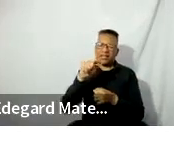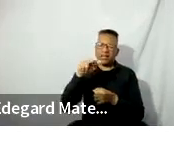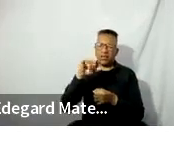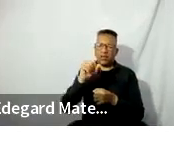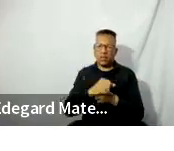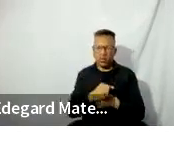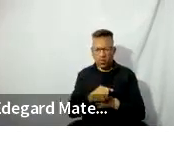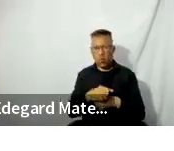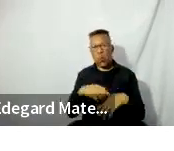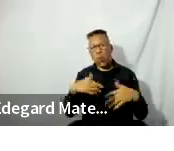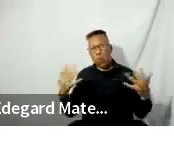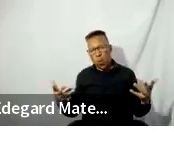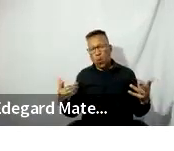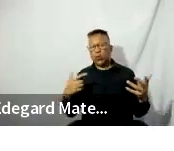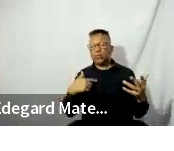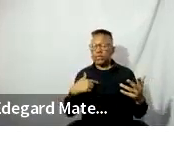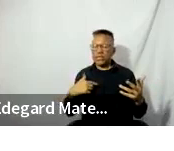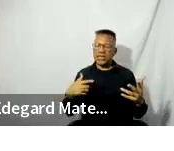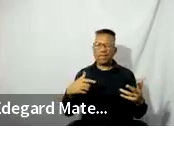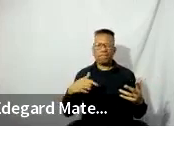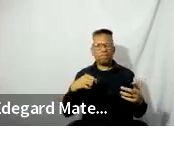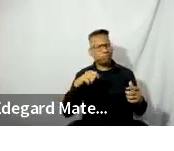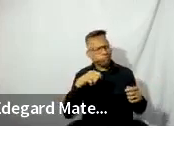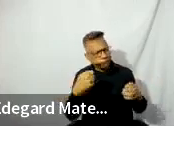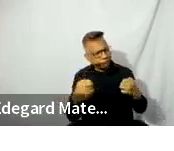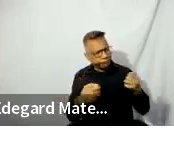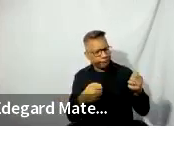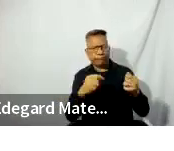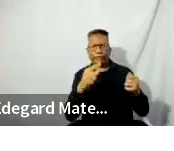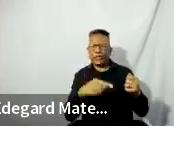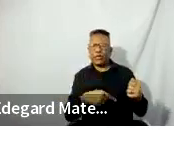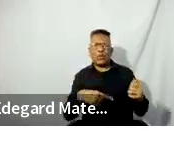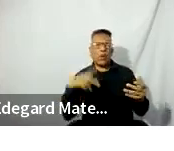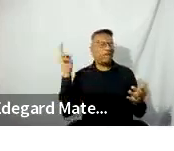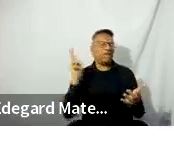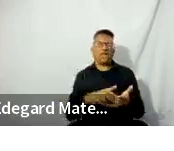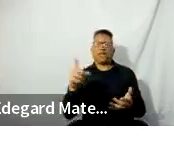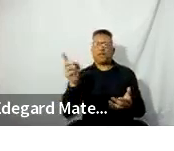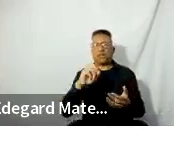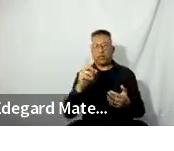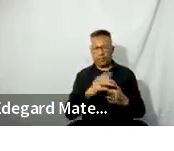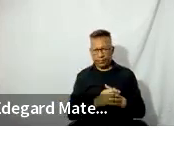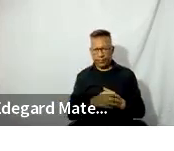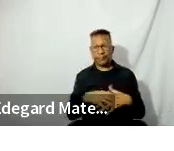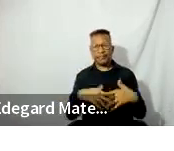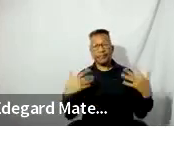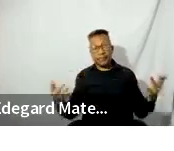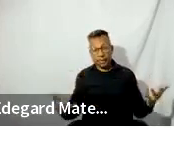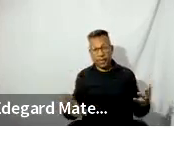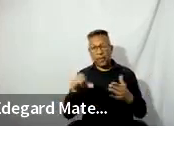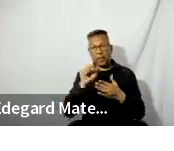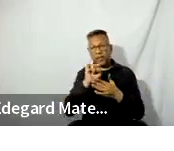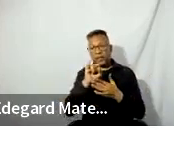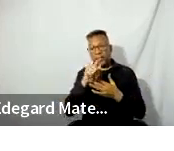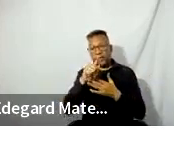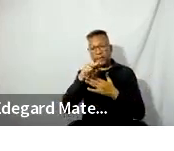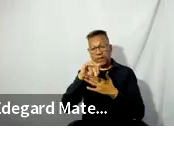artificial, artificial artificial. Artificial signals. Now, in other words, Sigma Signal is pavlov is pavlov term